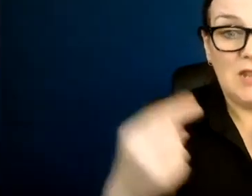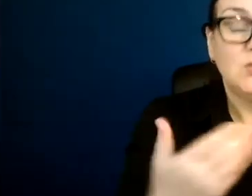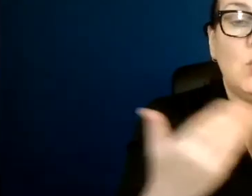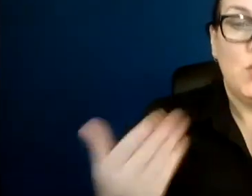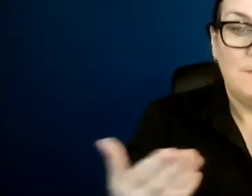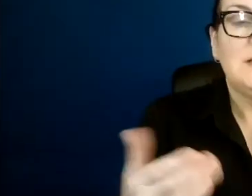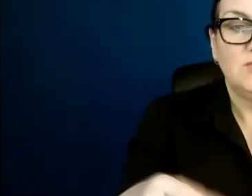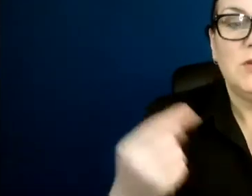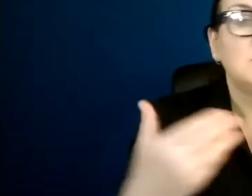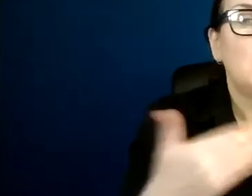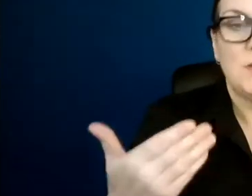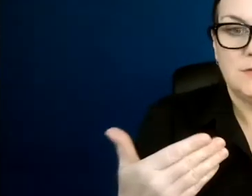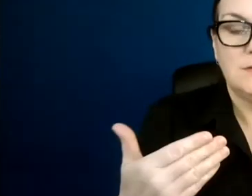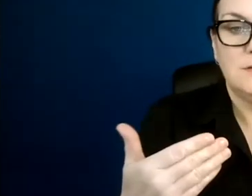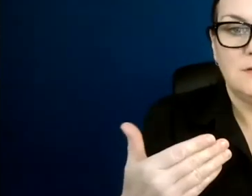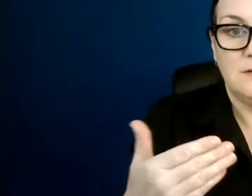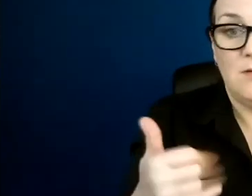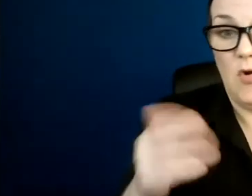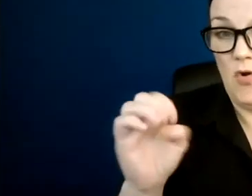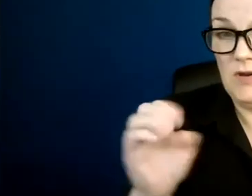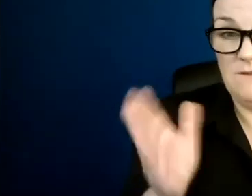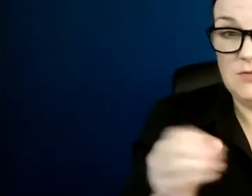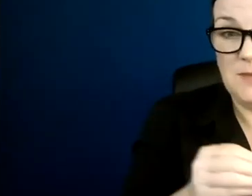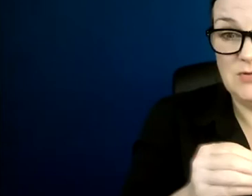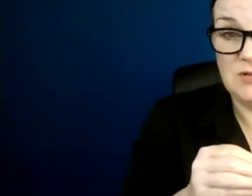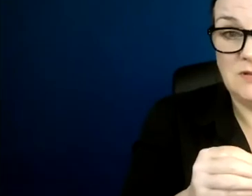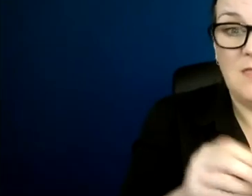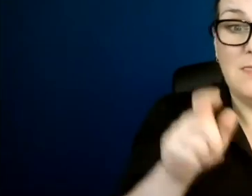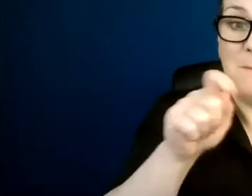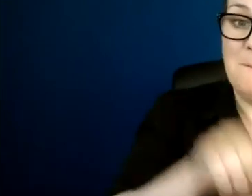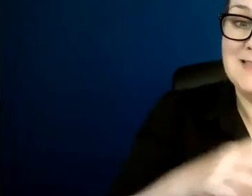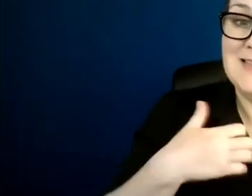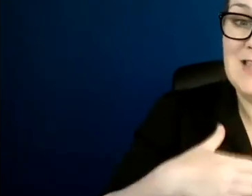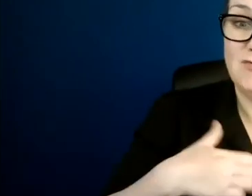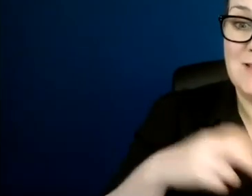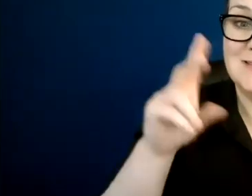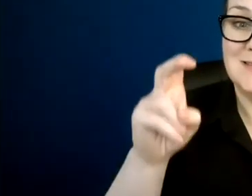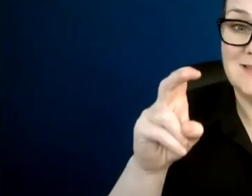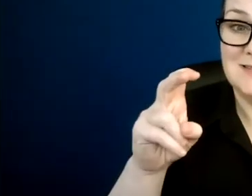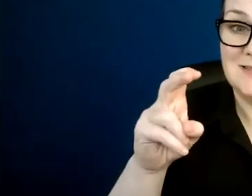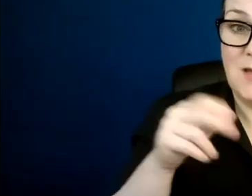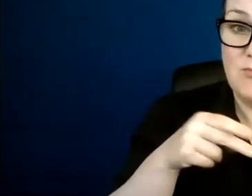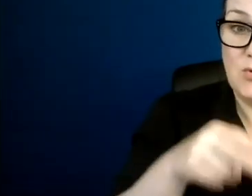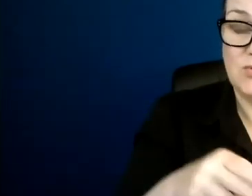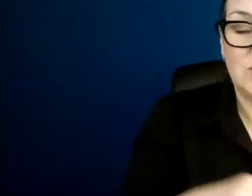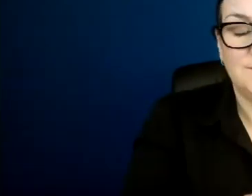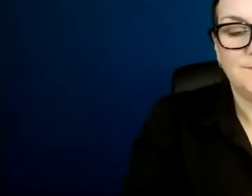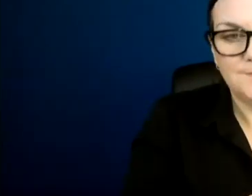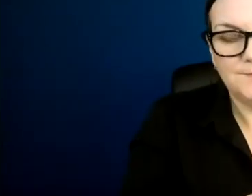is and Áine alluded to this earlier, is the best interests approach. This is really embedded in the